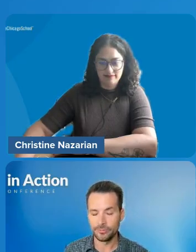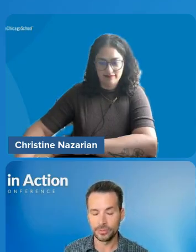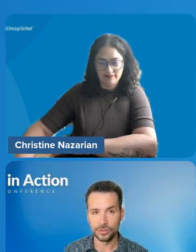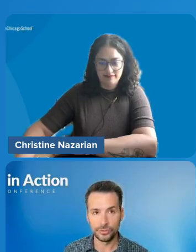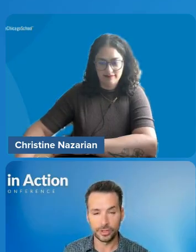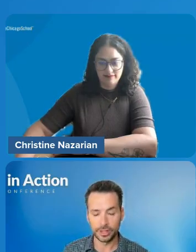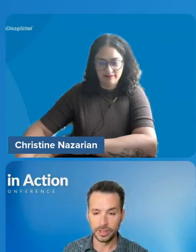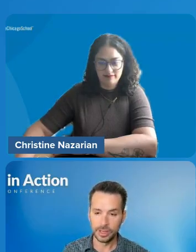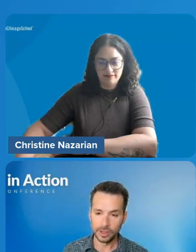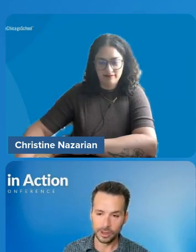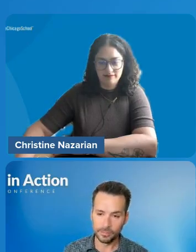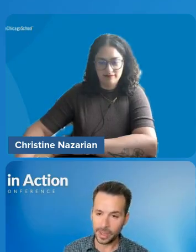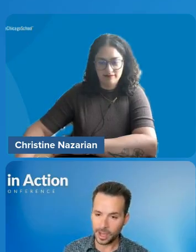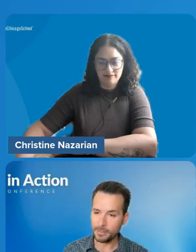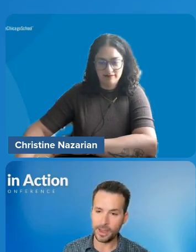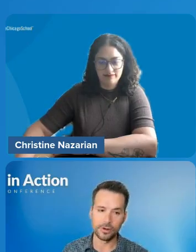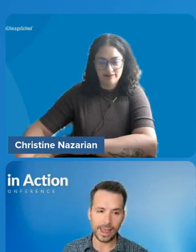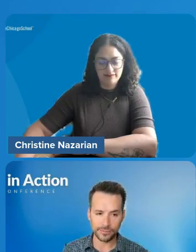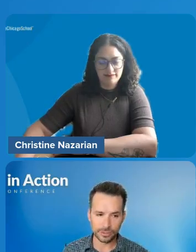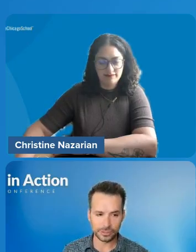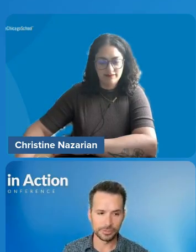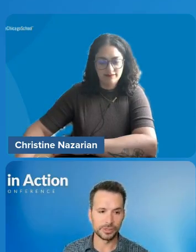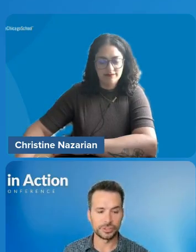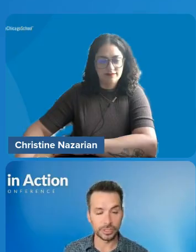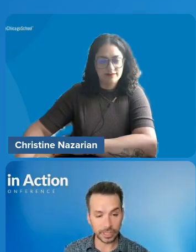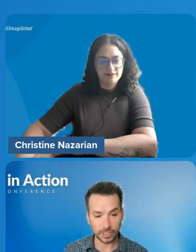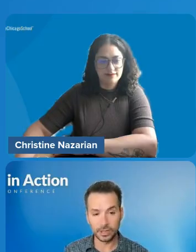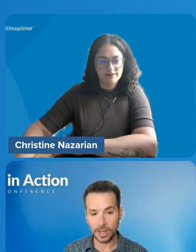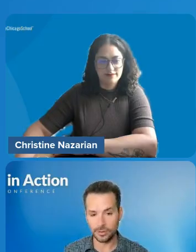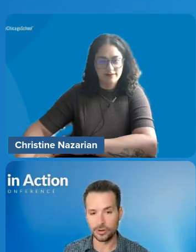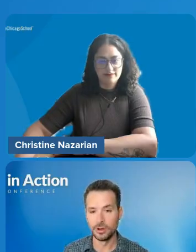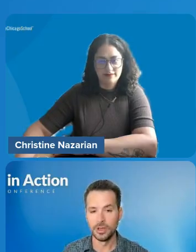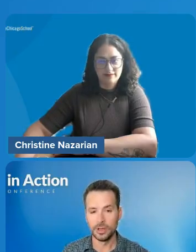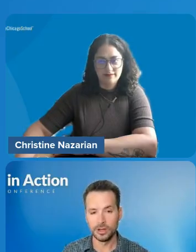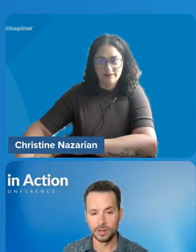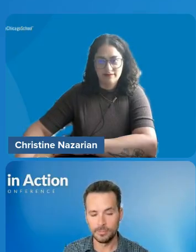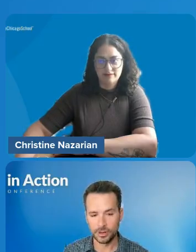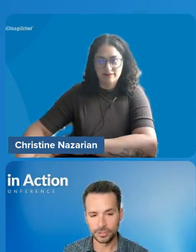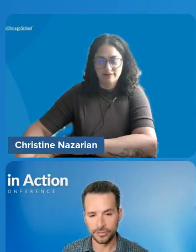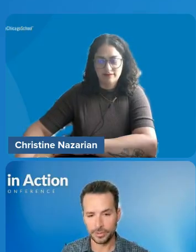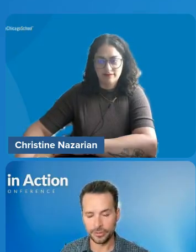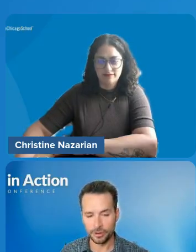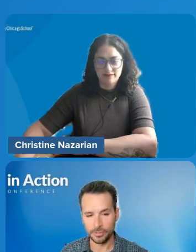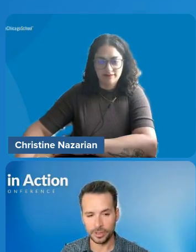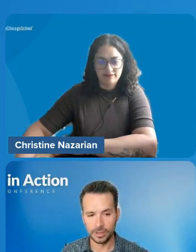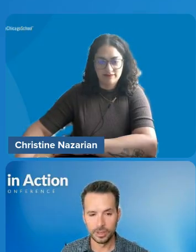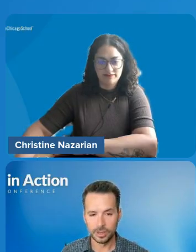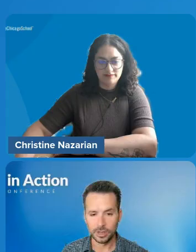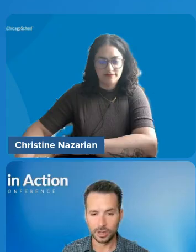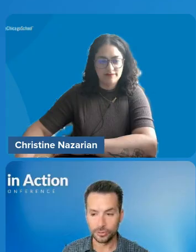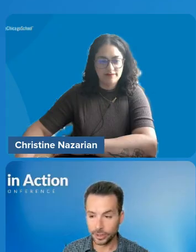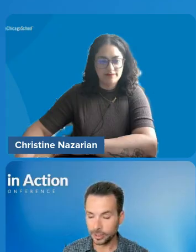been using AI-powered avatar simulation in our marriage and family therapy curriculum.